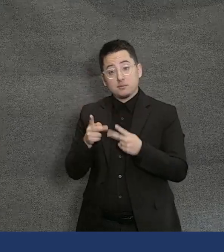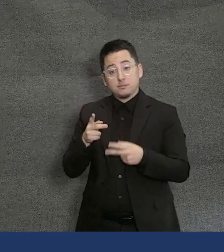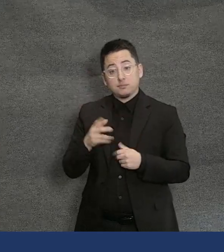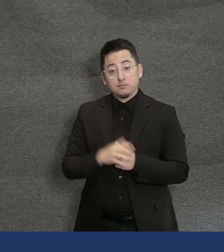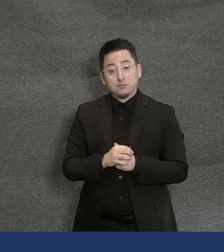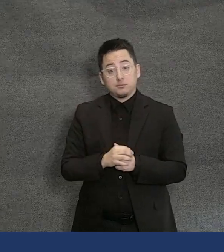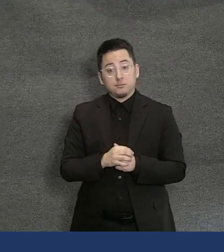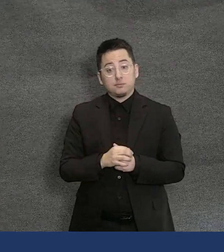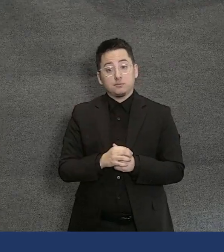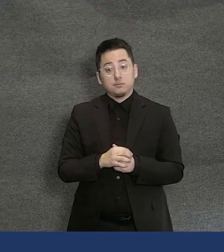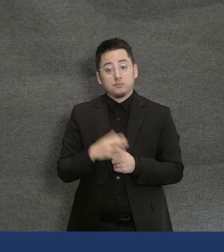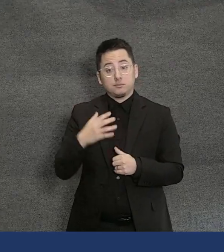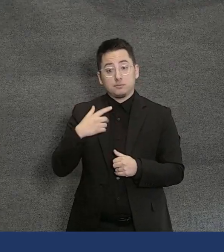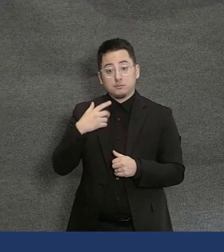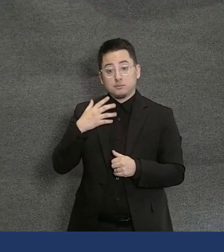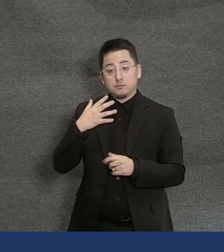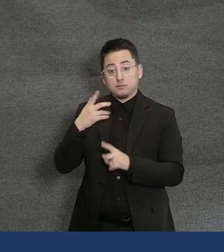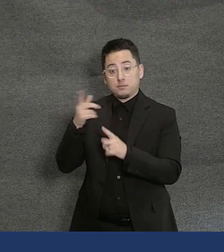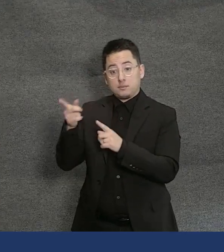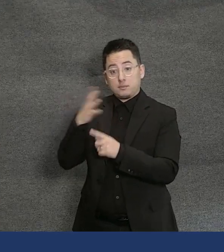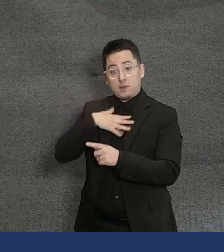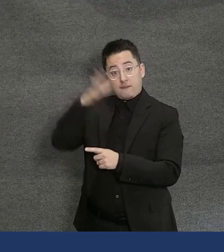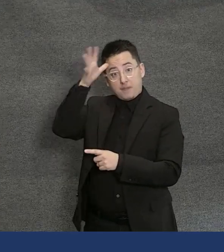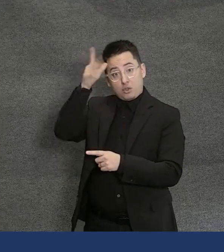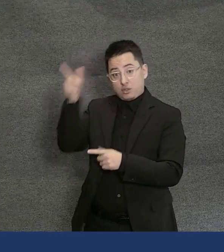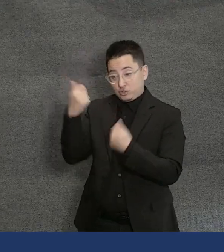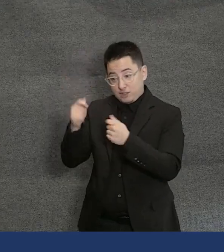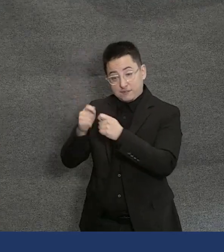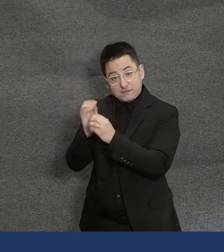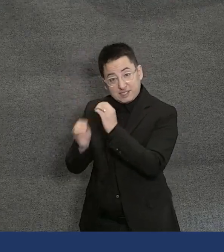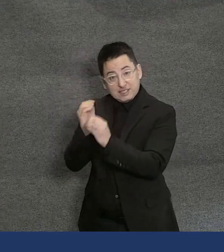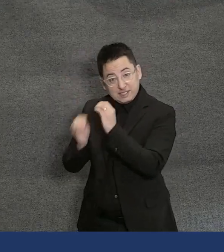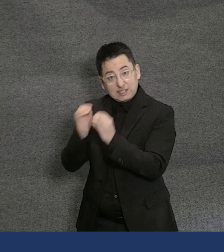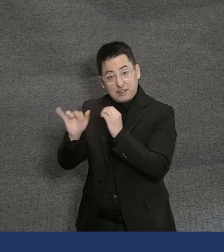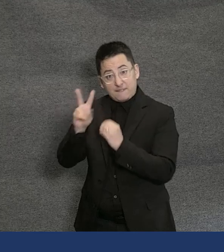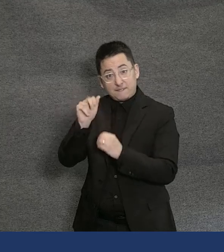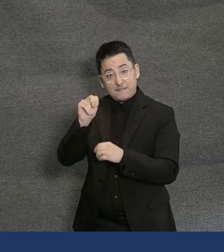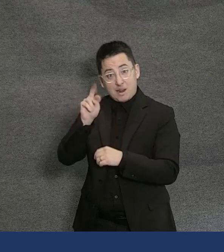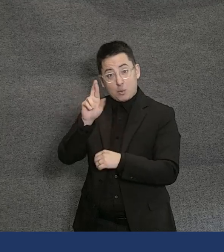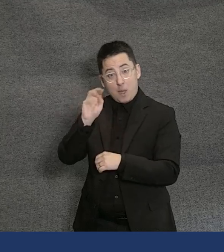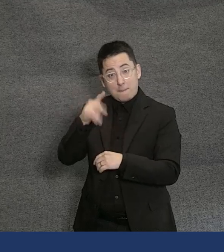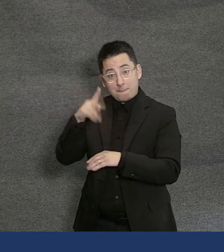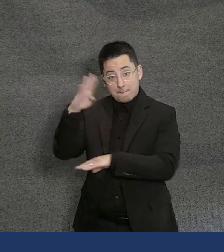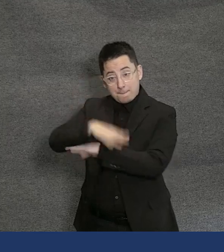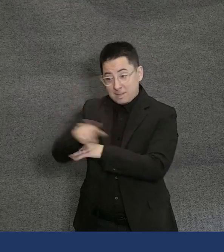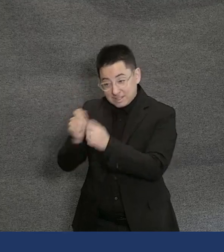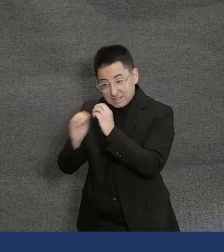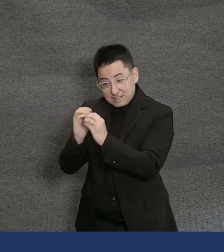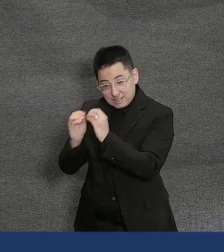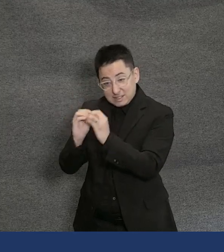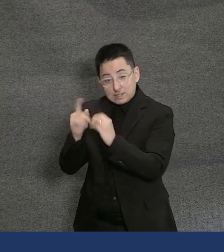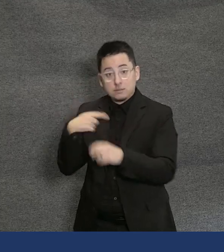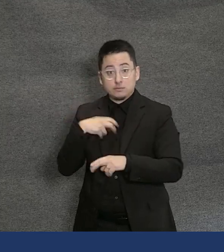tried to get the van fixed. And there was a lot of uncertainty, and luckily things worked out well